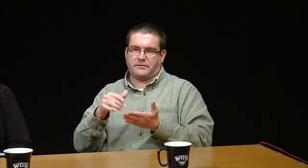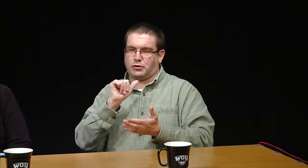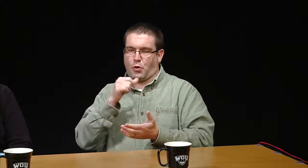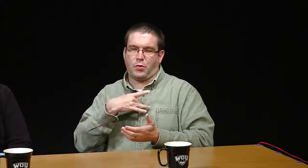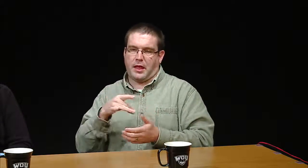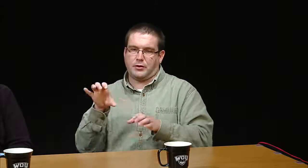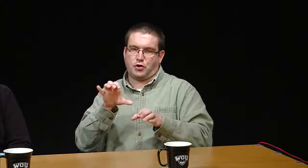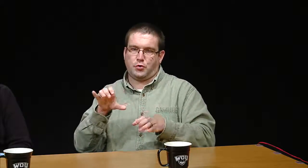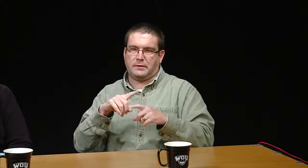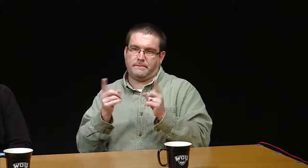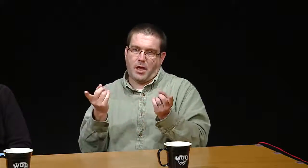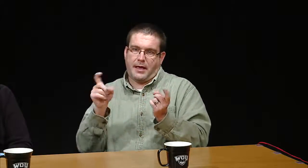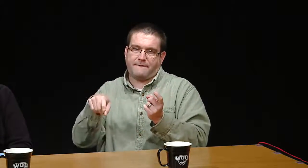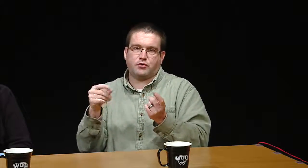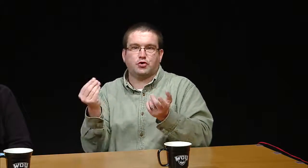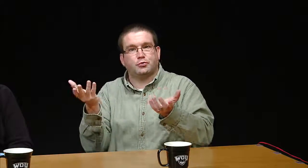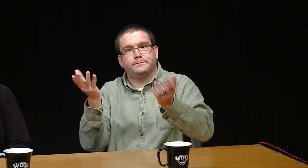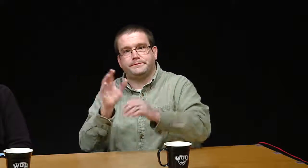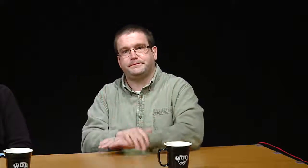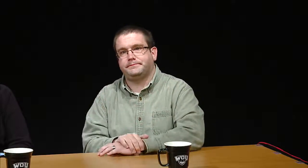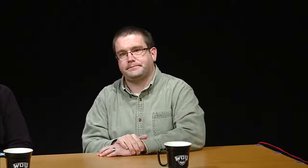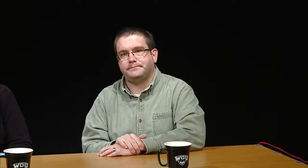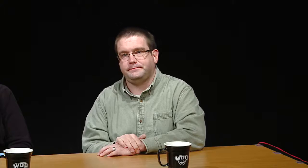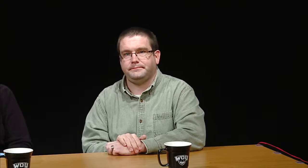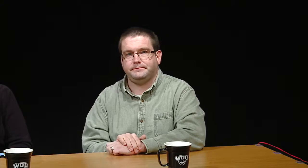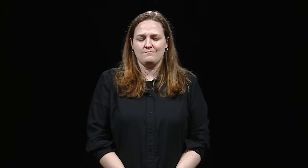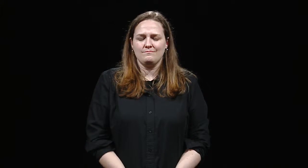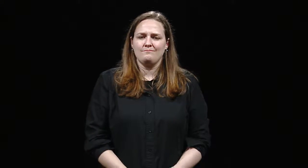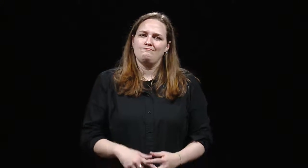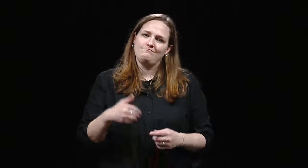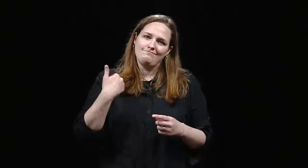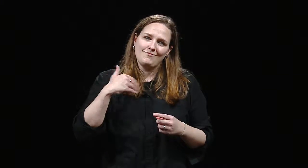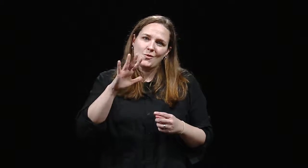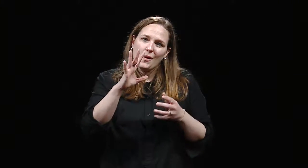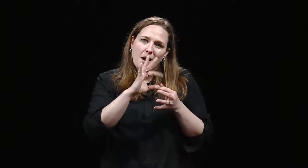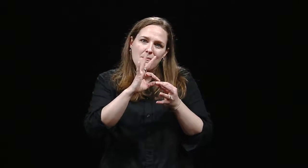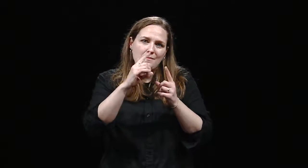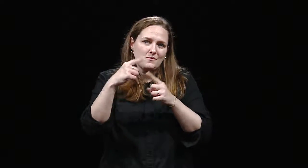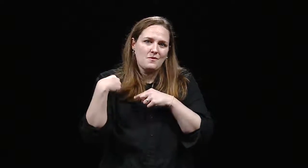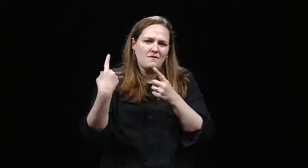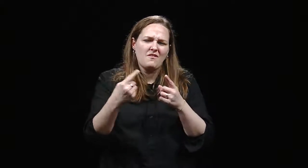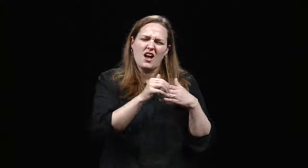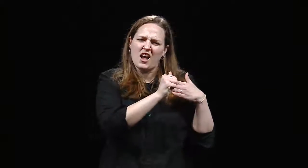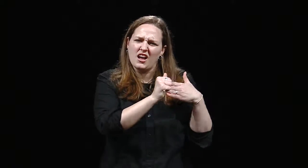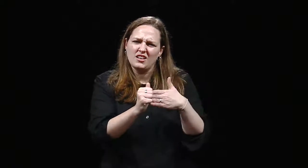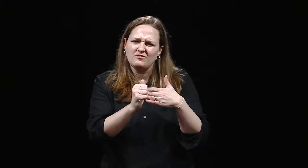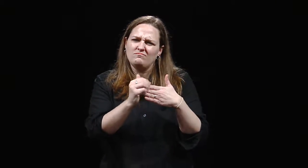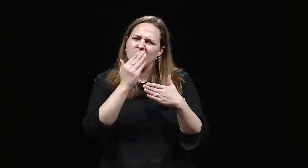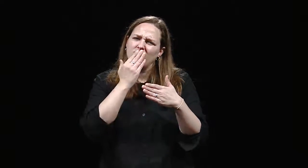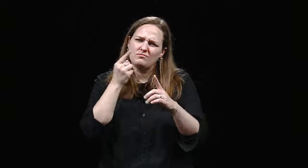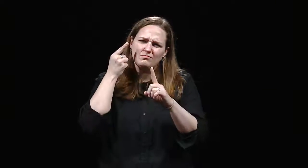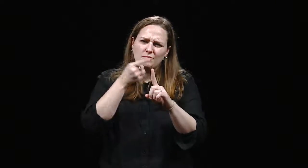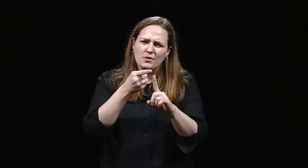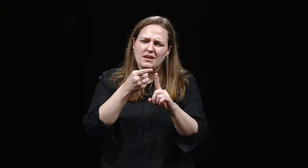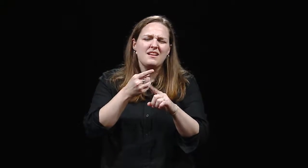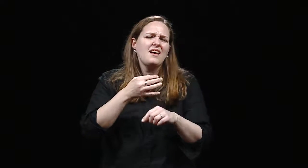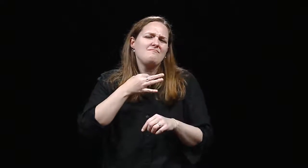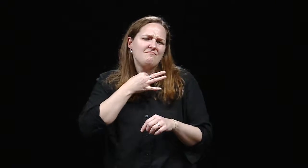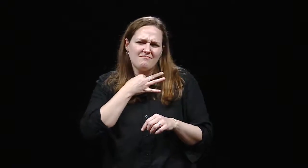because as someone who consumed captions most of their life, I had never been on the other side as the captioner. And I remember thinking, "How do I do this?